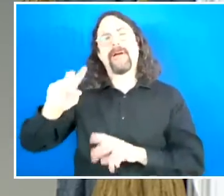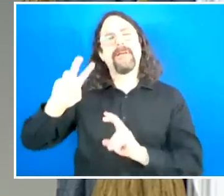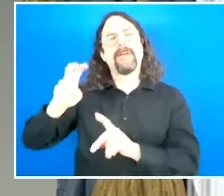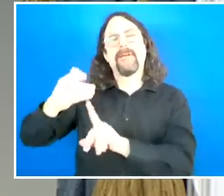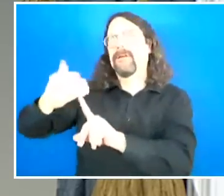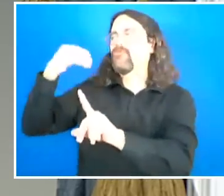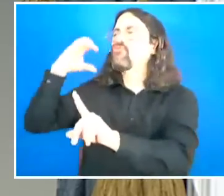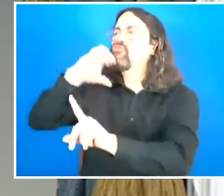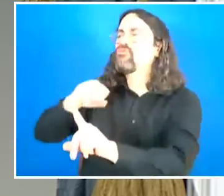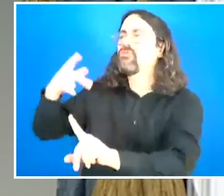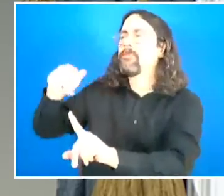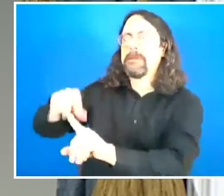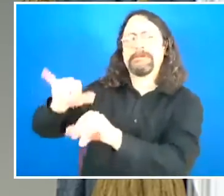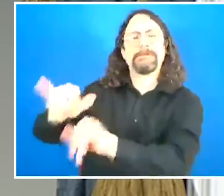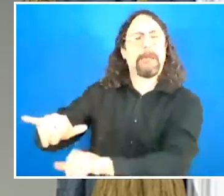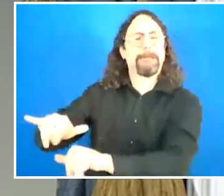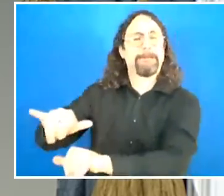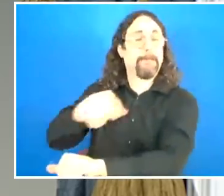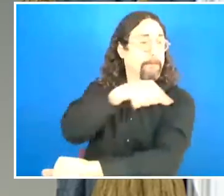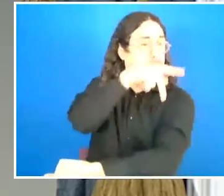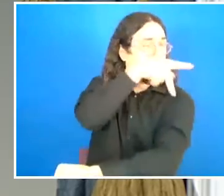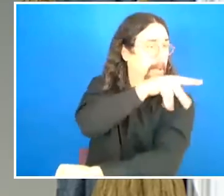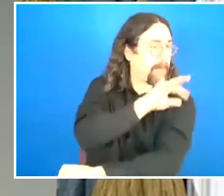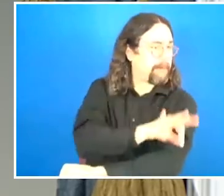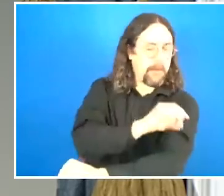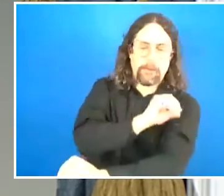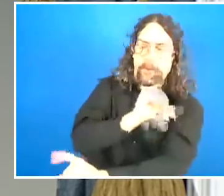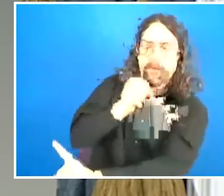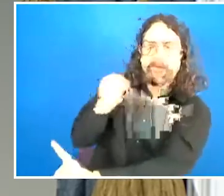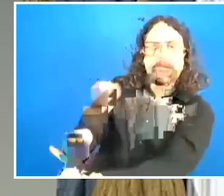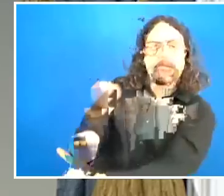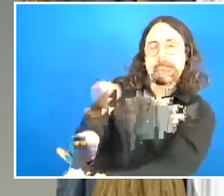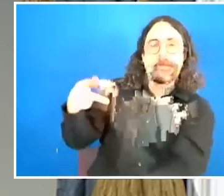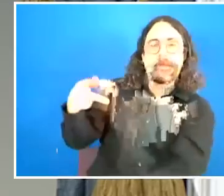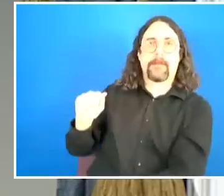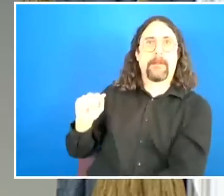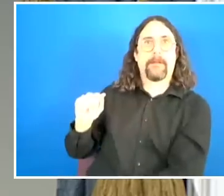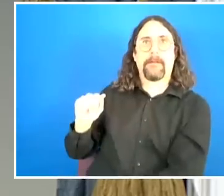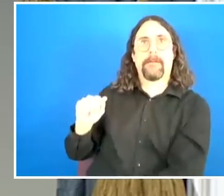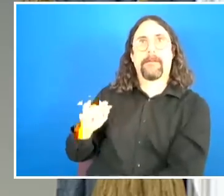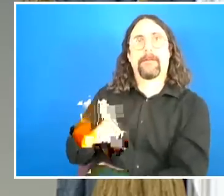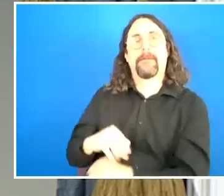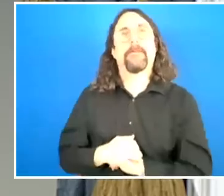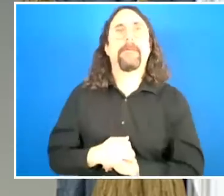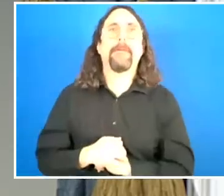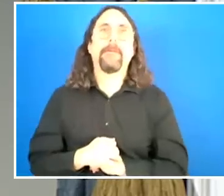REGULATIONS, AND IT'S ALIGNED TO WHAT THE STUDENT